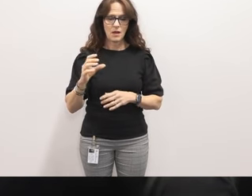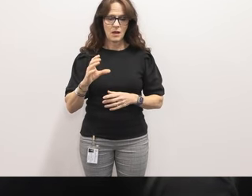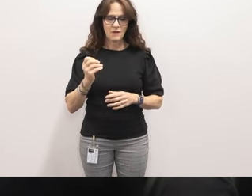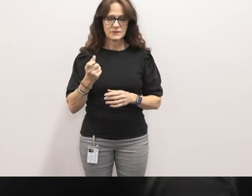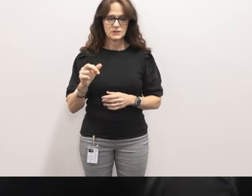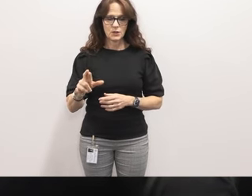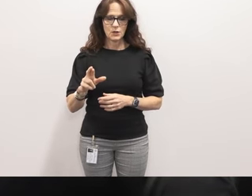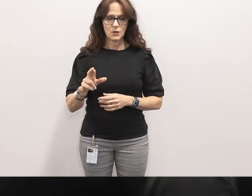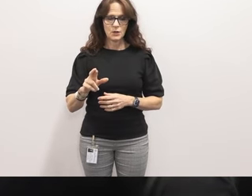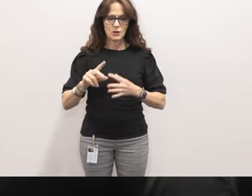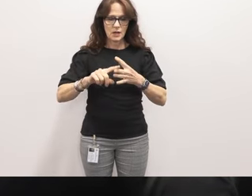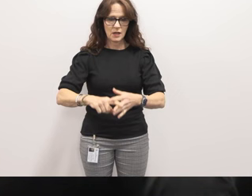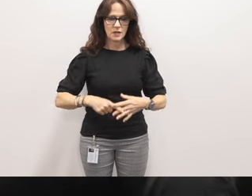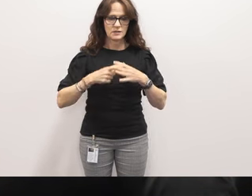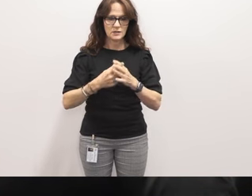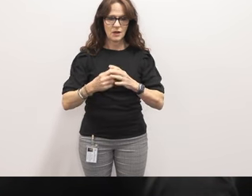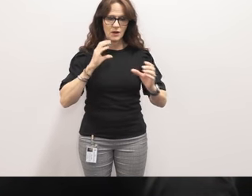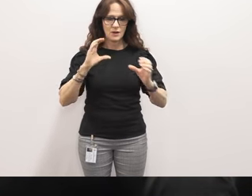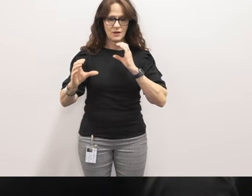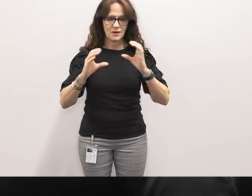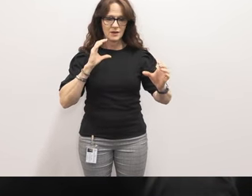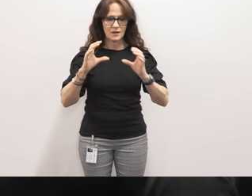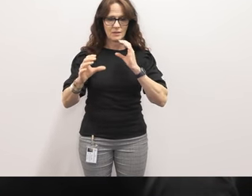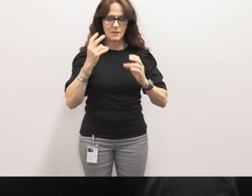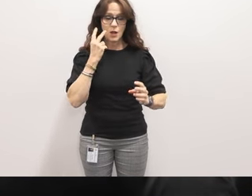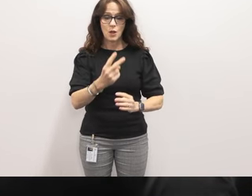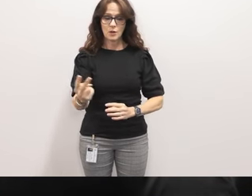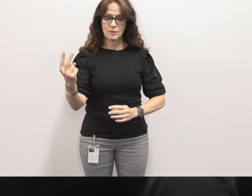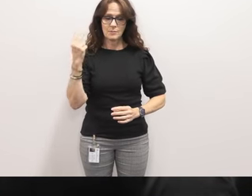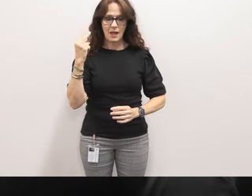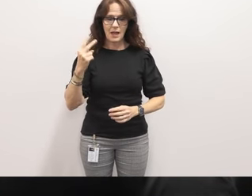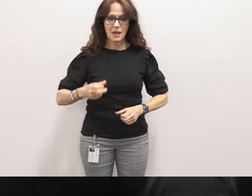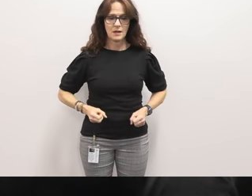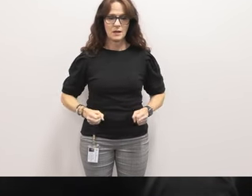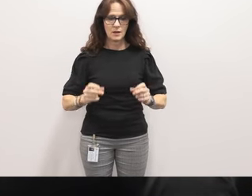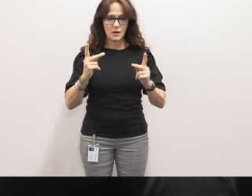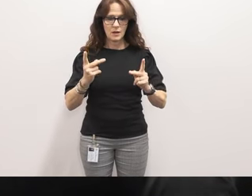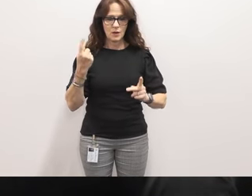that's really a look back conversation. It's an opportunity for us to further study